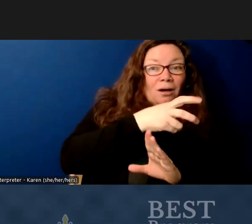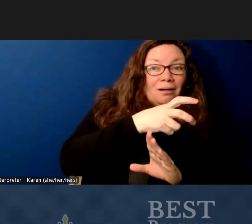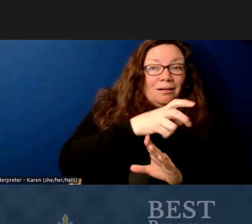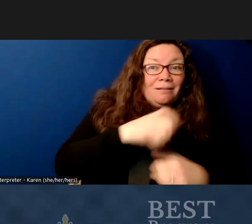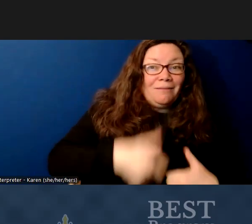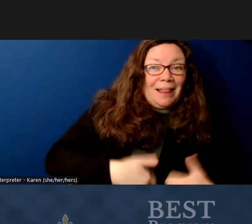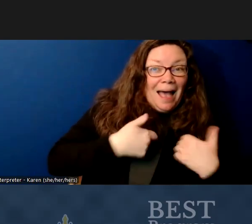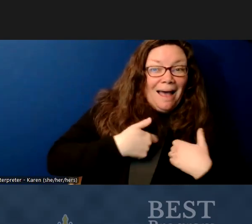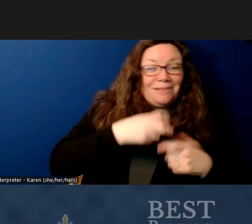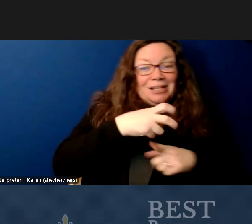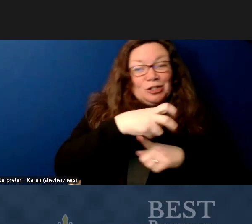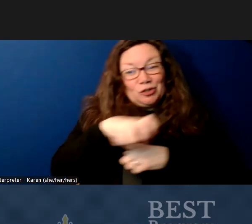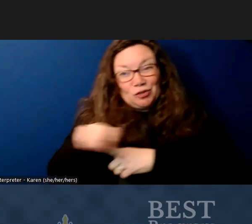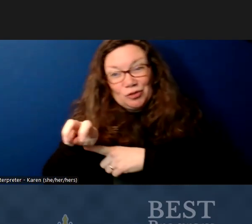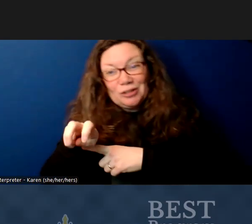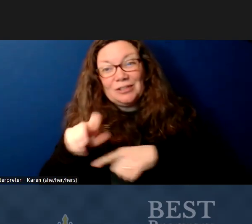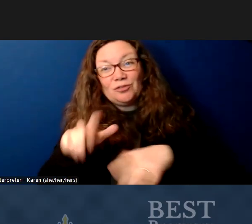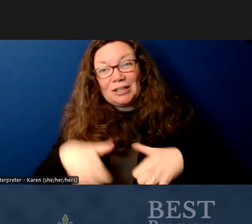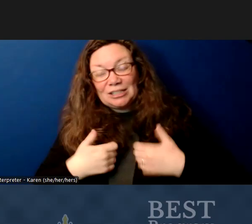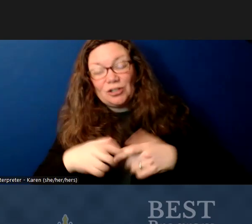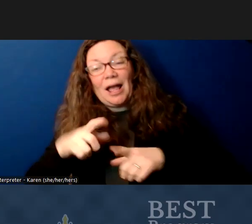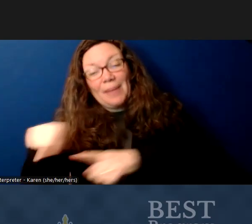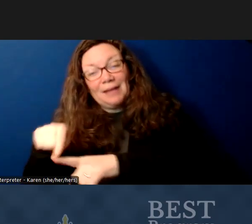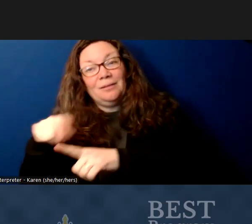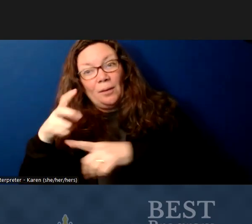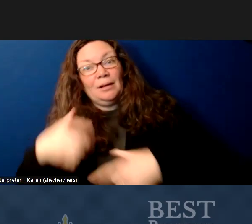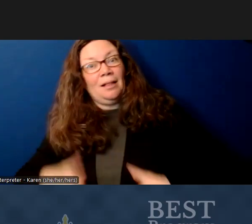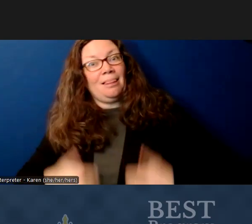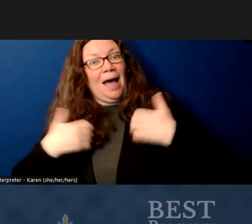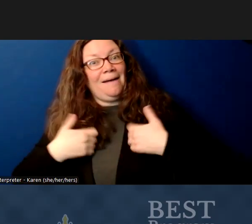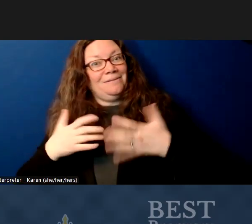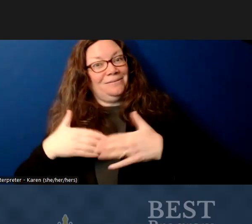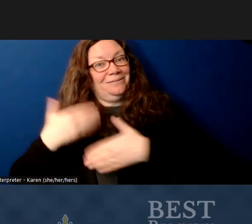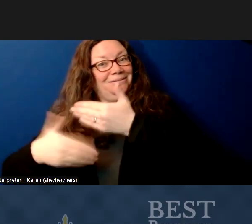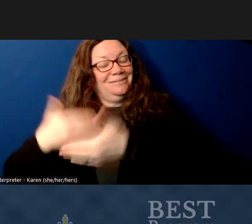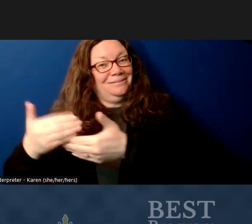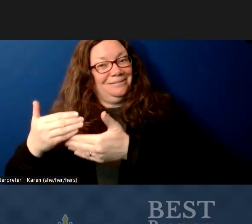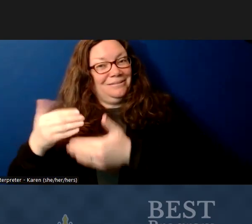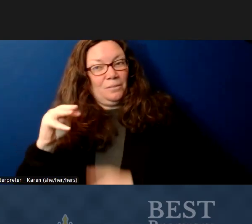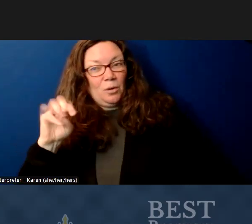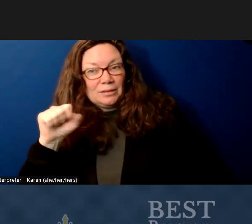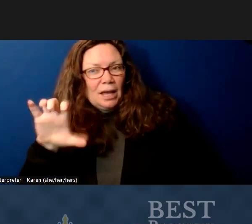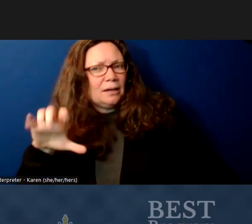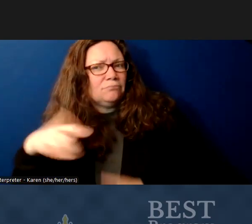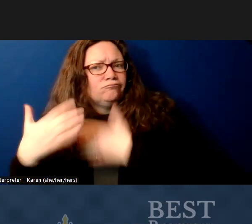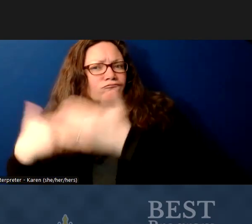Second item here is to review the new mosaic interface policy. We have the link on the right hand side.